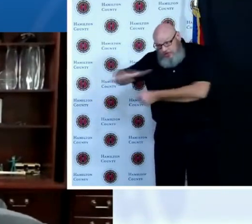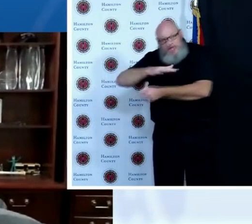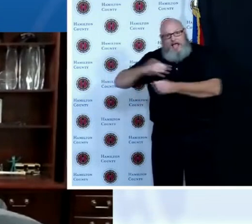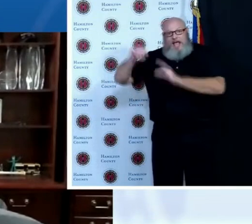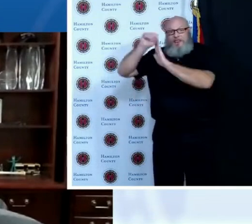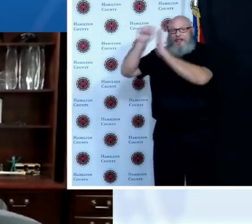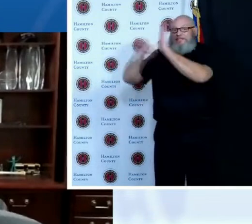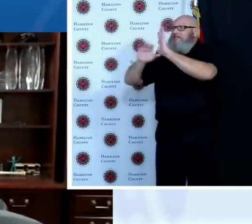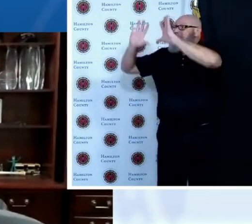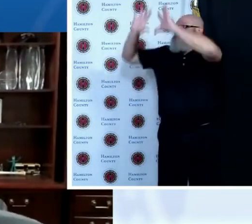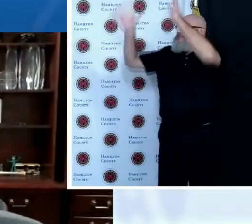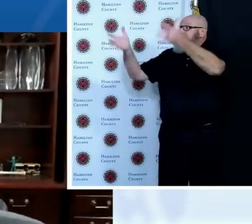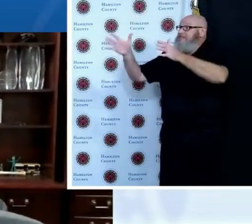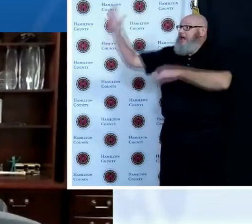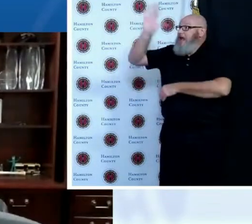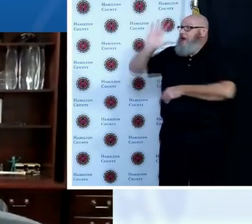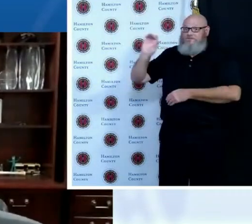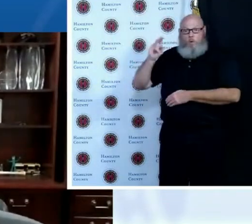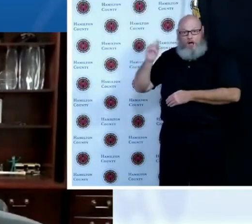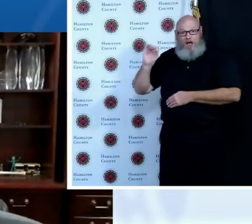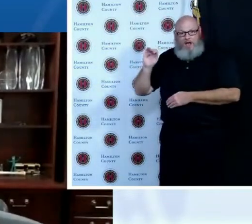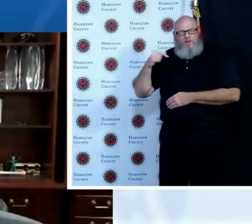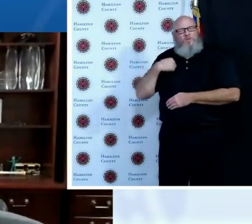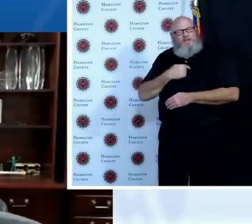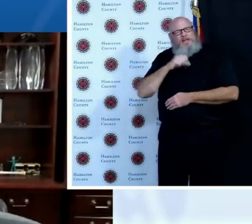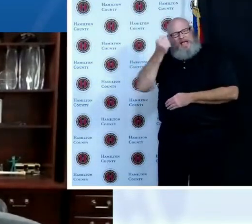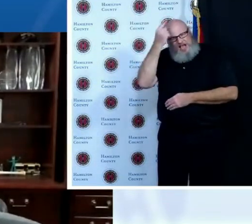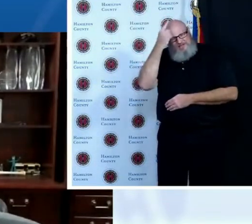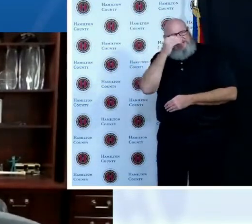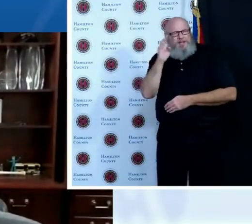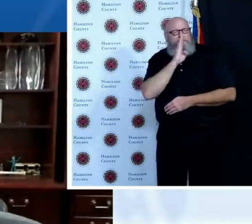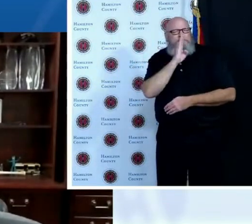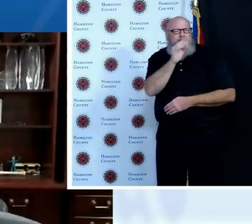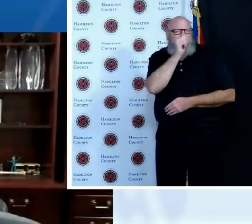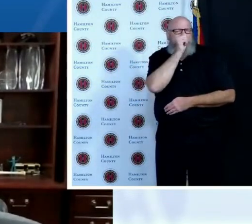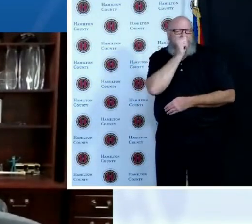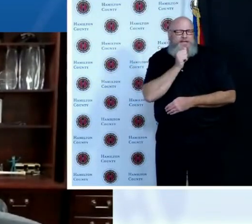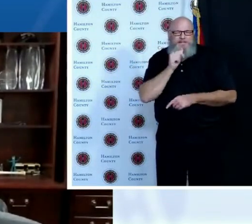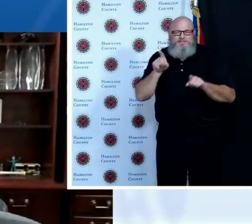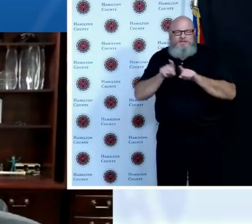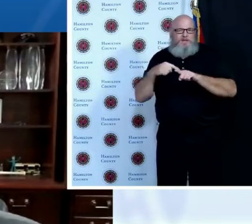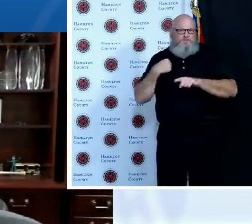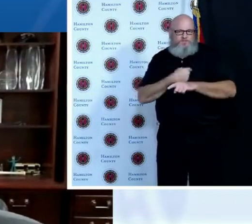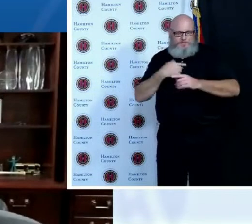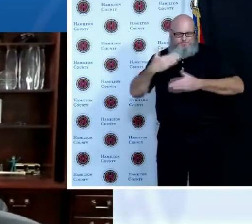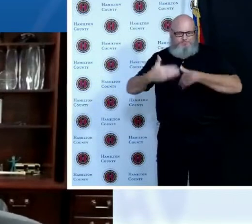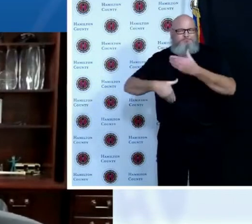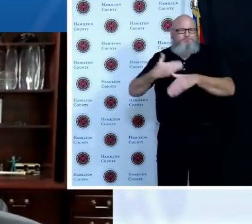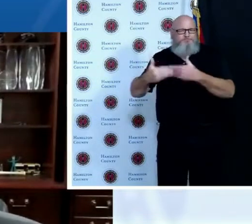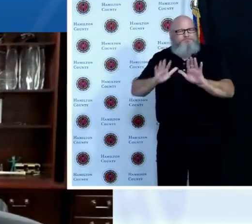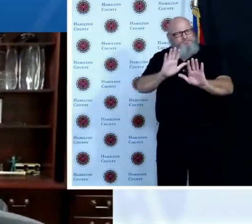and really recognize is that 120 some thousand individuals age over 65 this is a massive effort